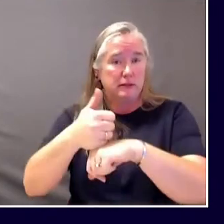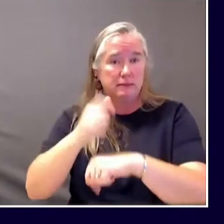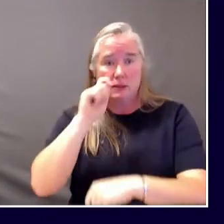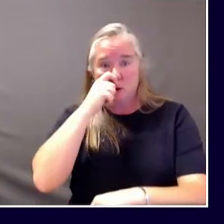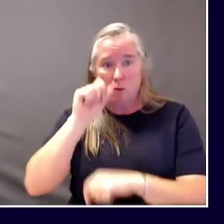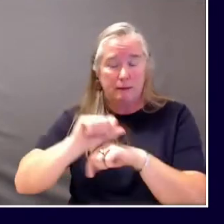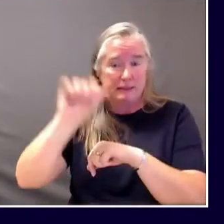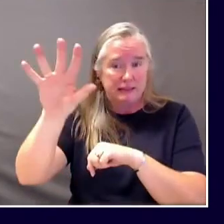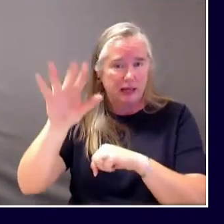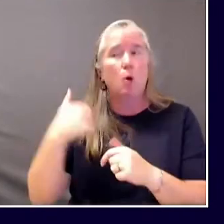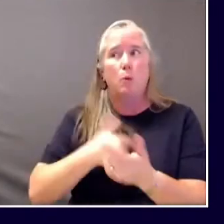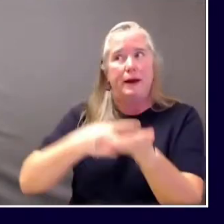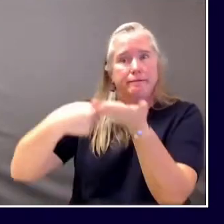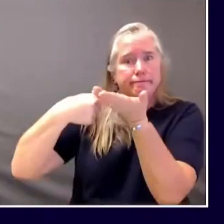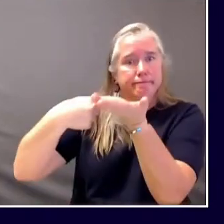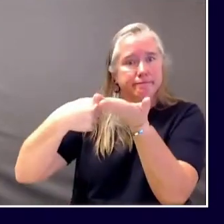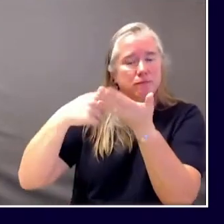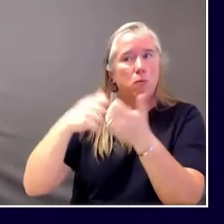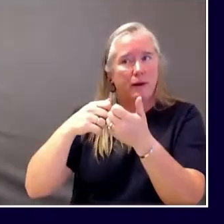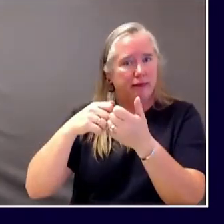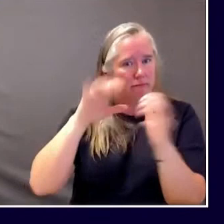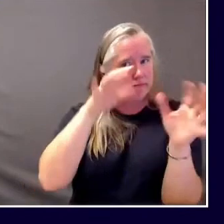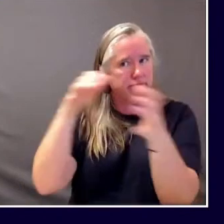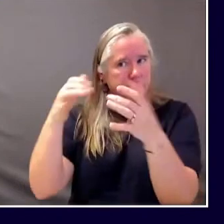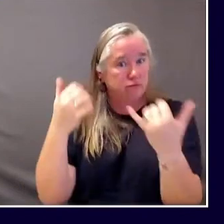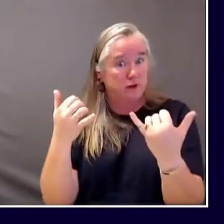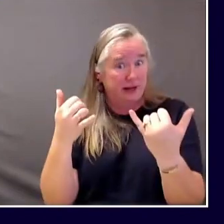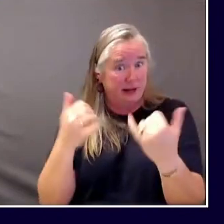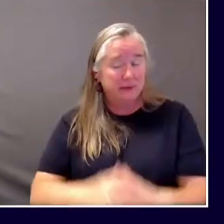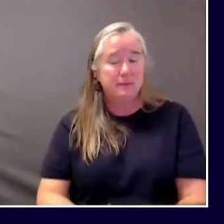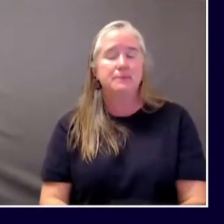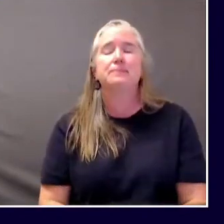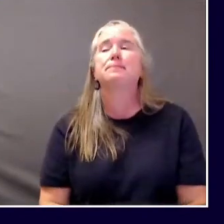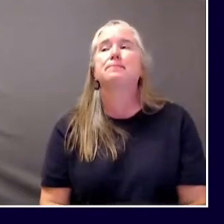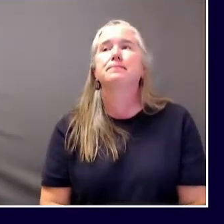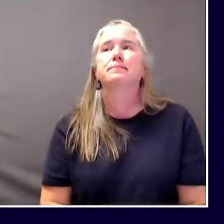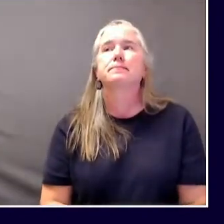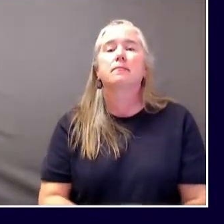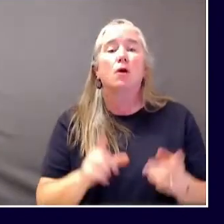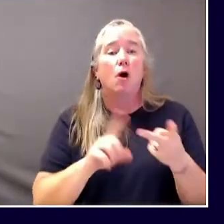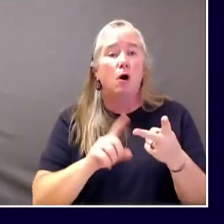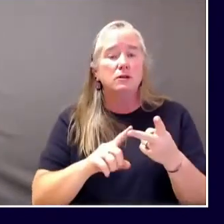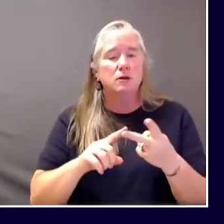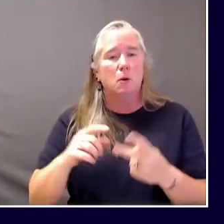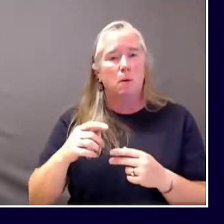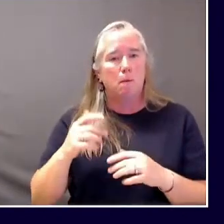discussions on that right now we